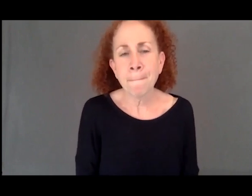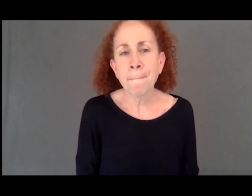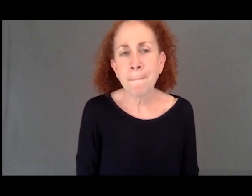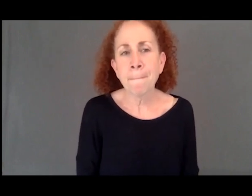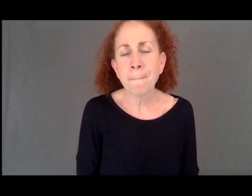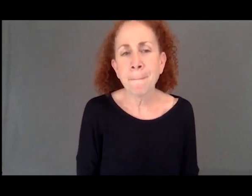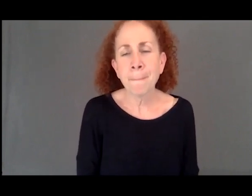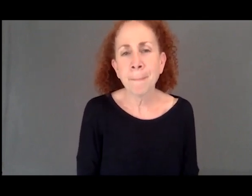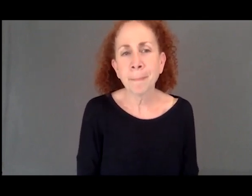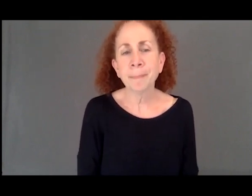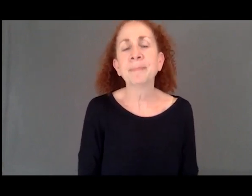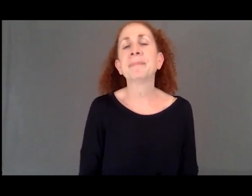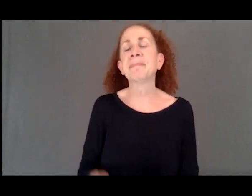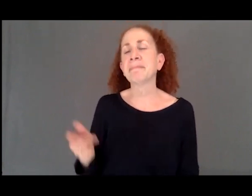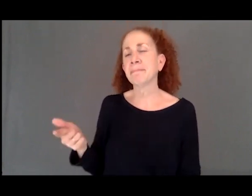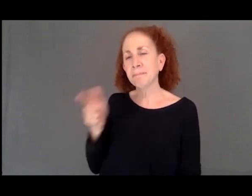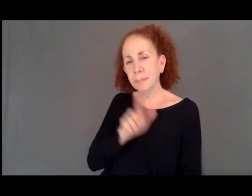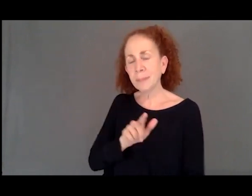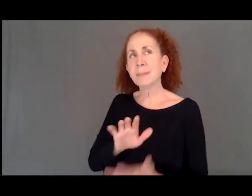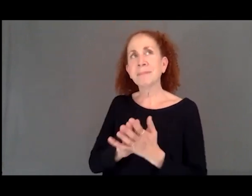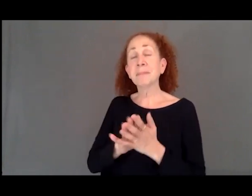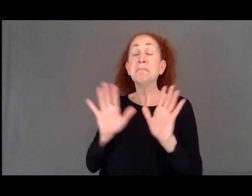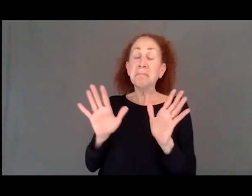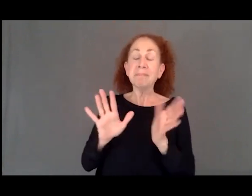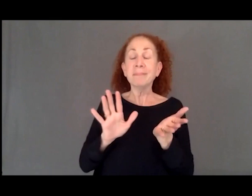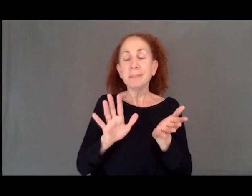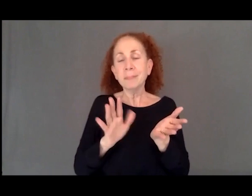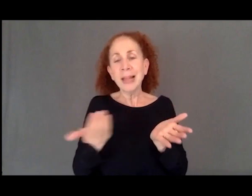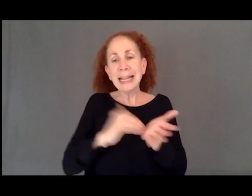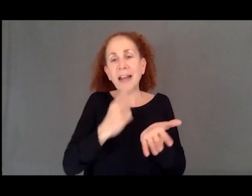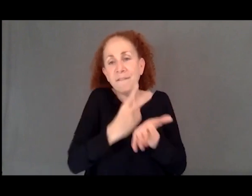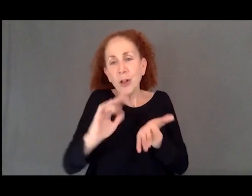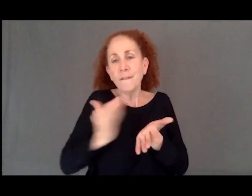Well, on to one of the failings of our short-term memory,